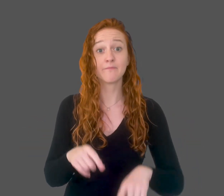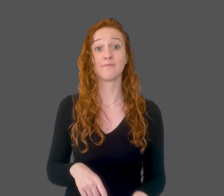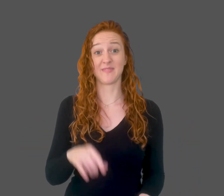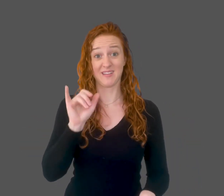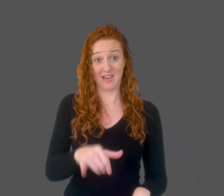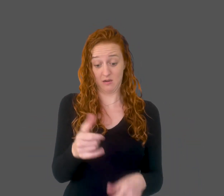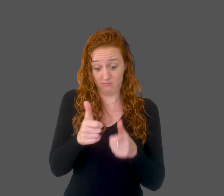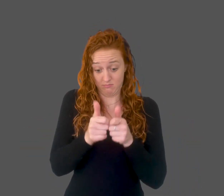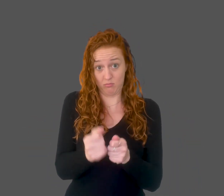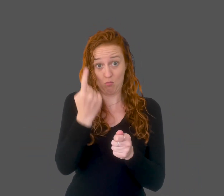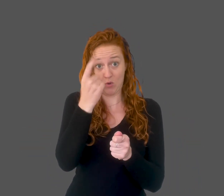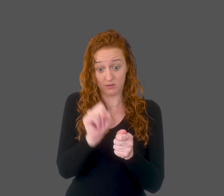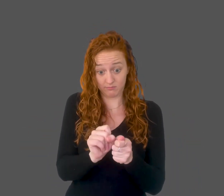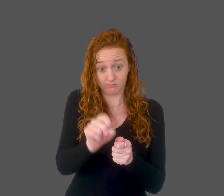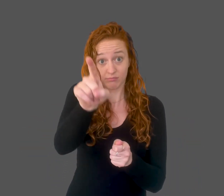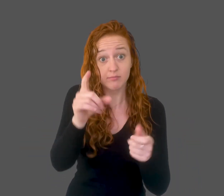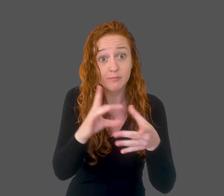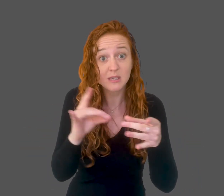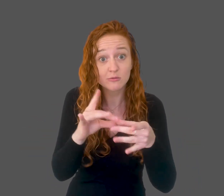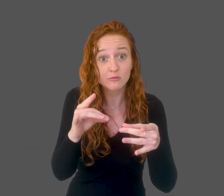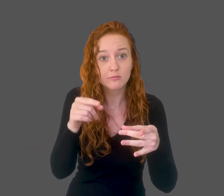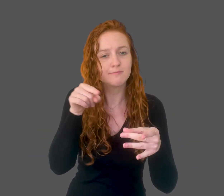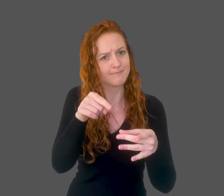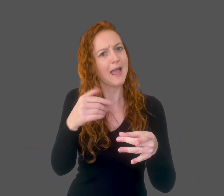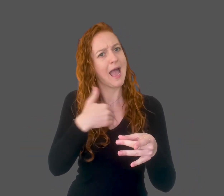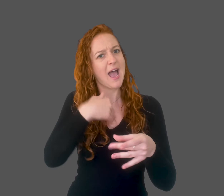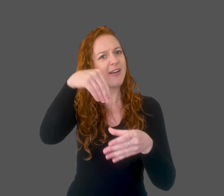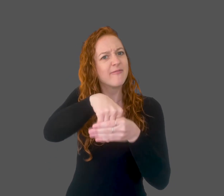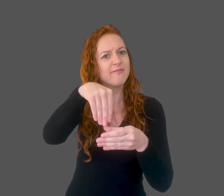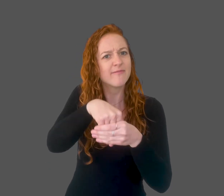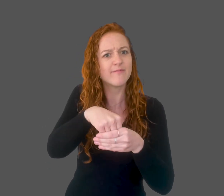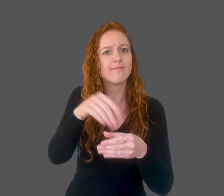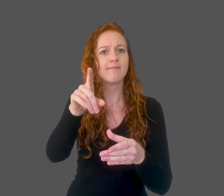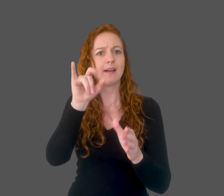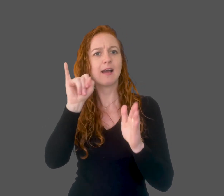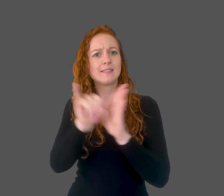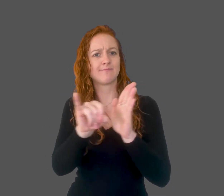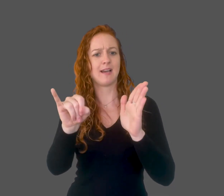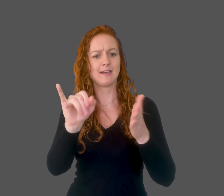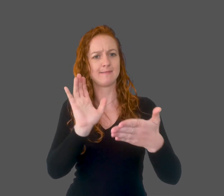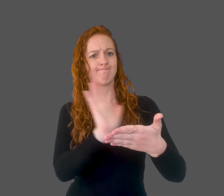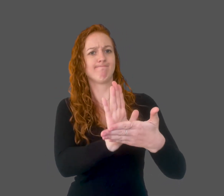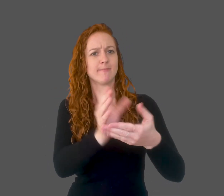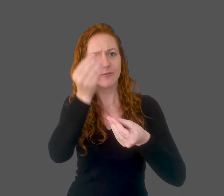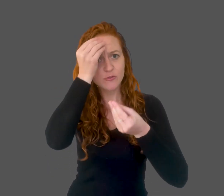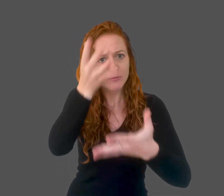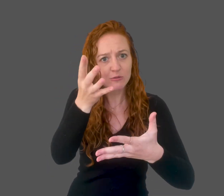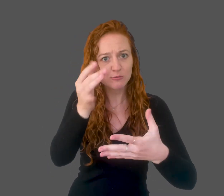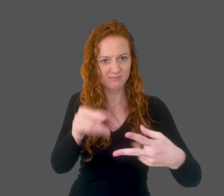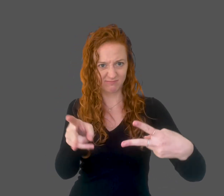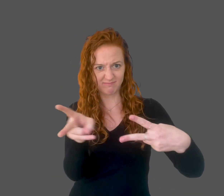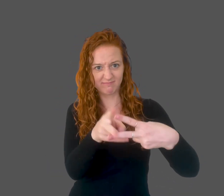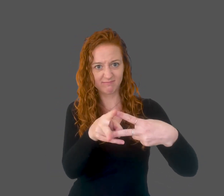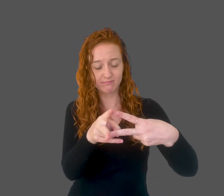Every message includes identifying information to answer two things: